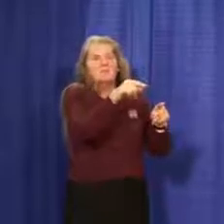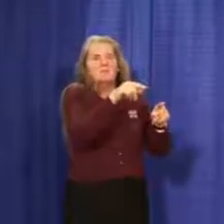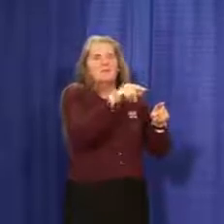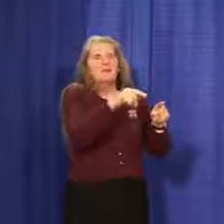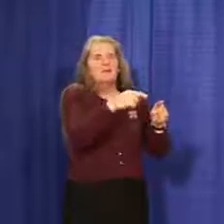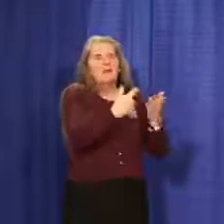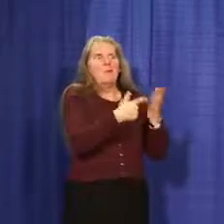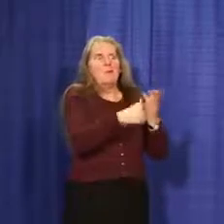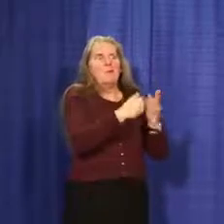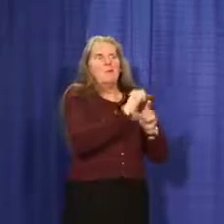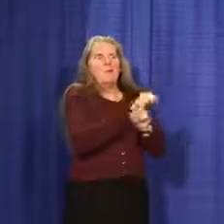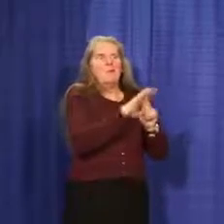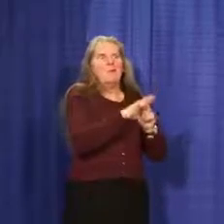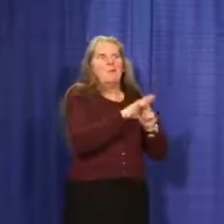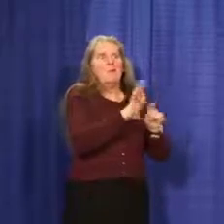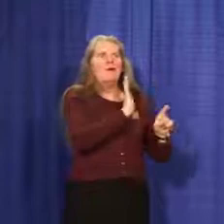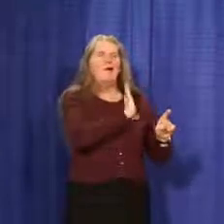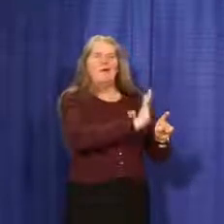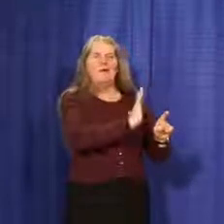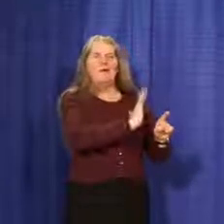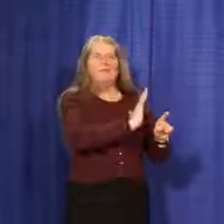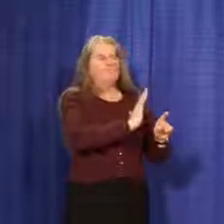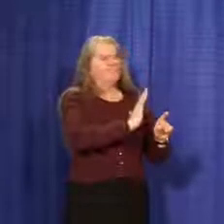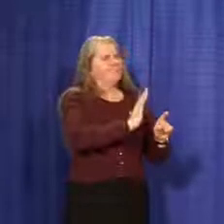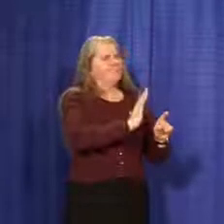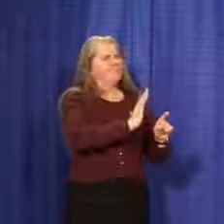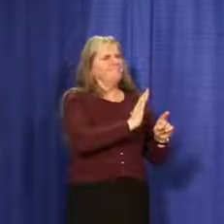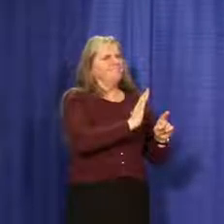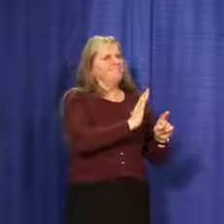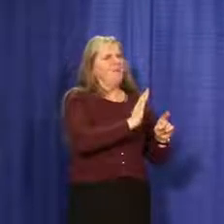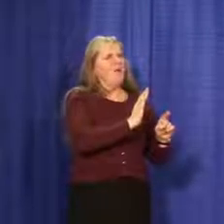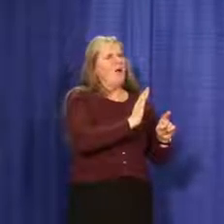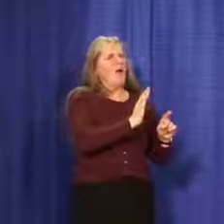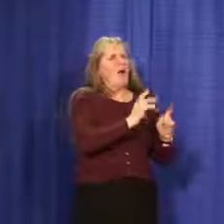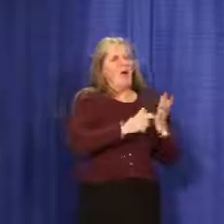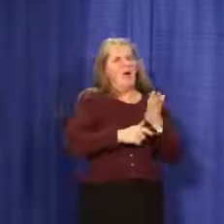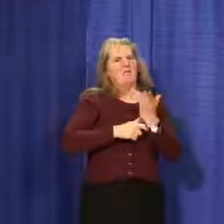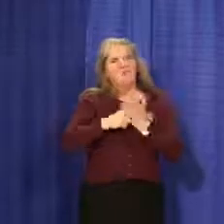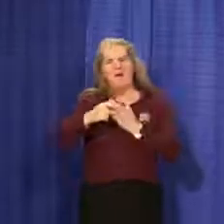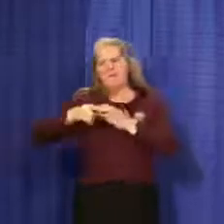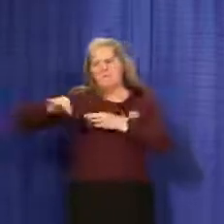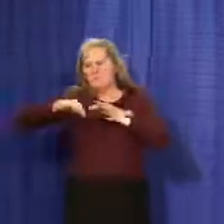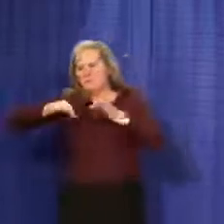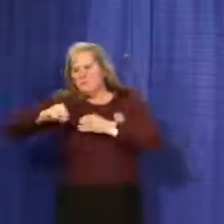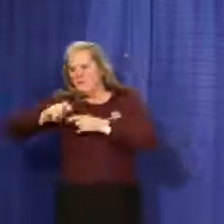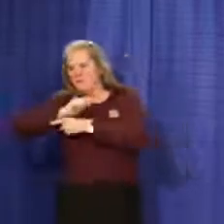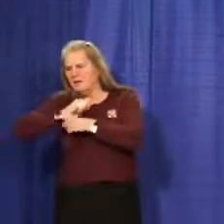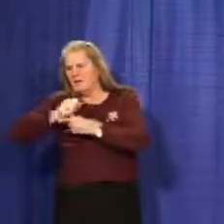or next of kin about the case, there are actually manuals for this. There is training and